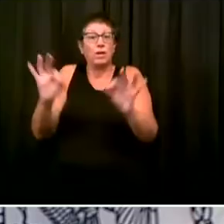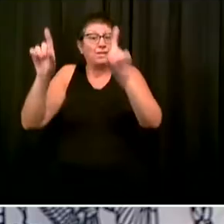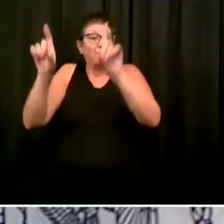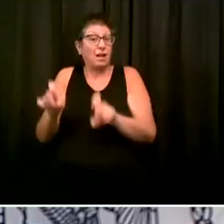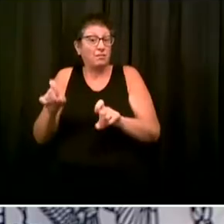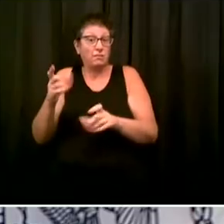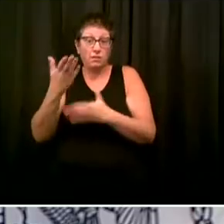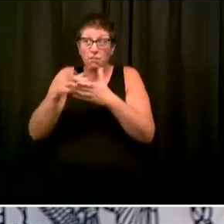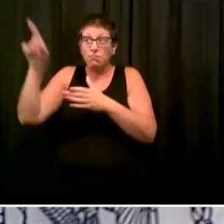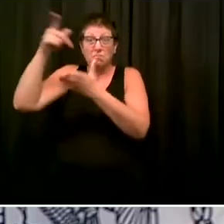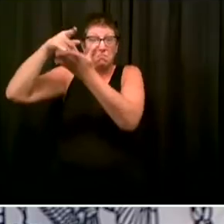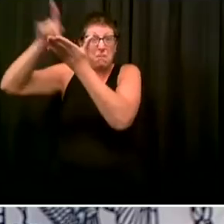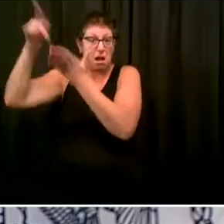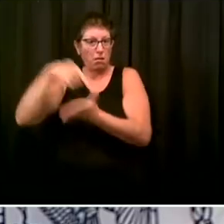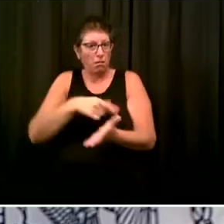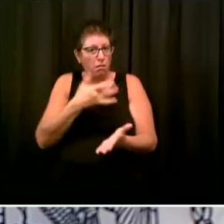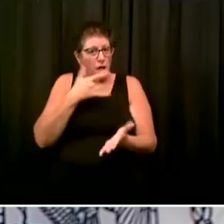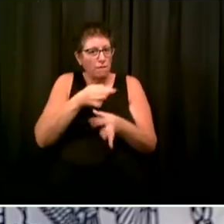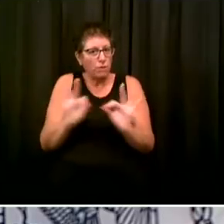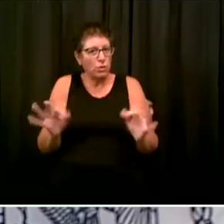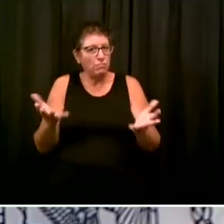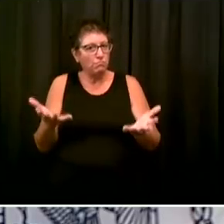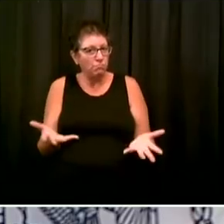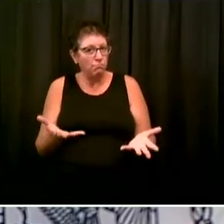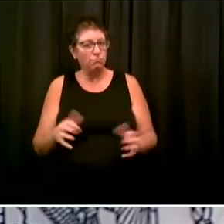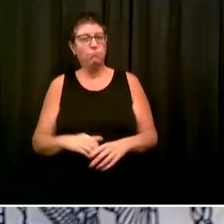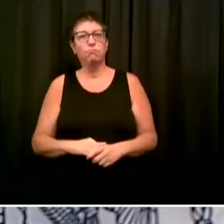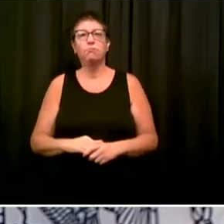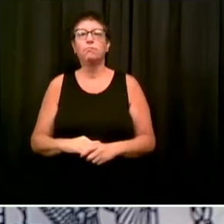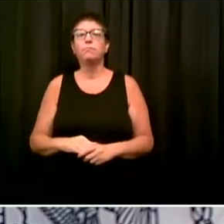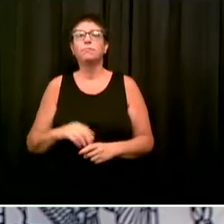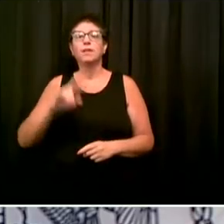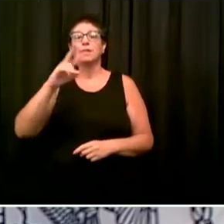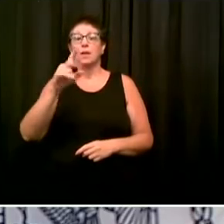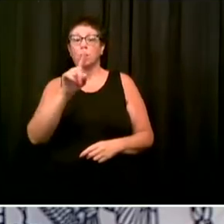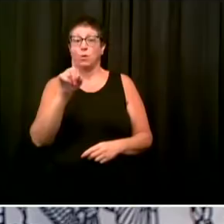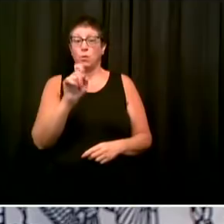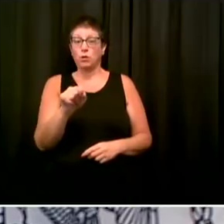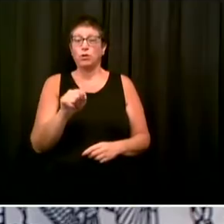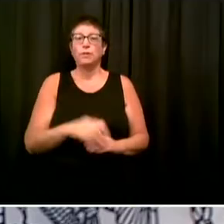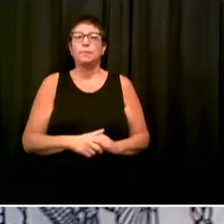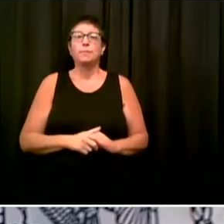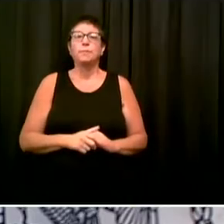SCOLONITS FOR FRE OEN AN ONGOING BASIS.